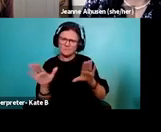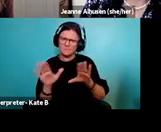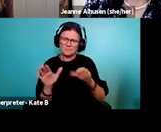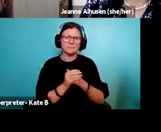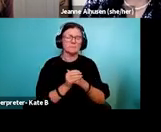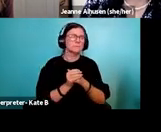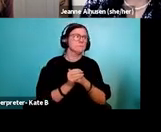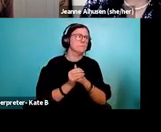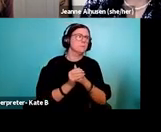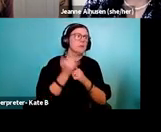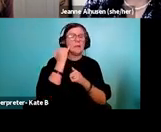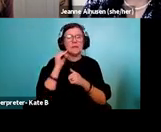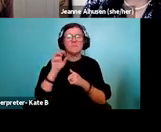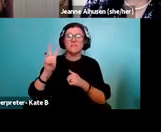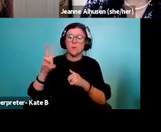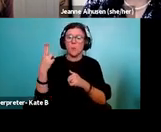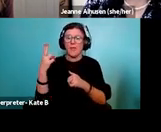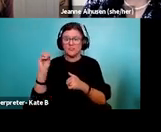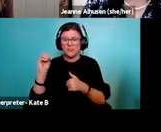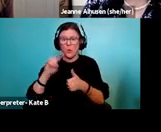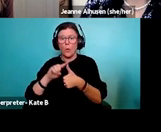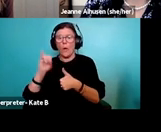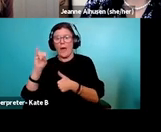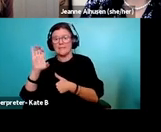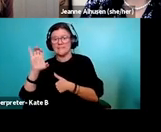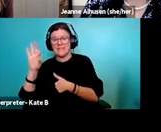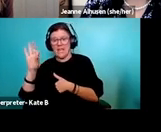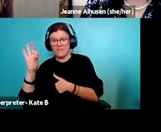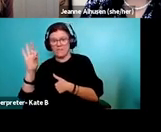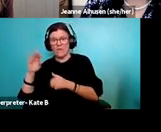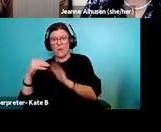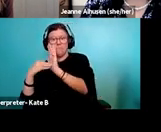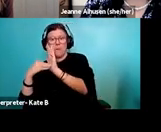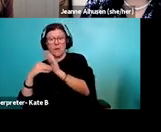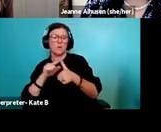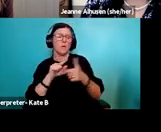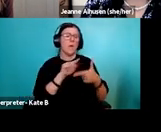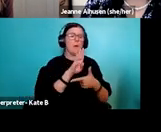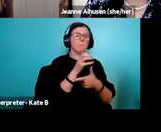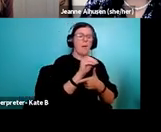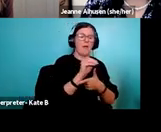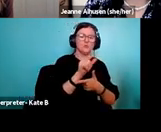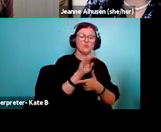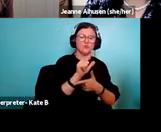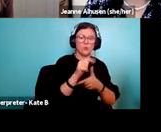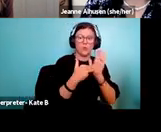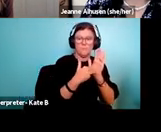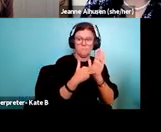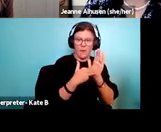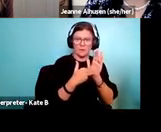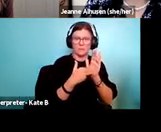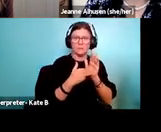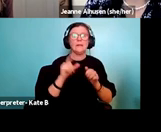it is the WHOICF model or the Biopsychological model of disability, we need to teach a model